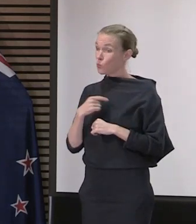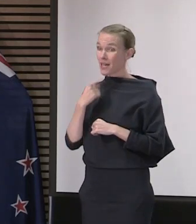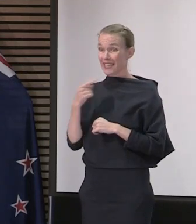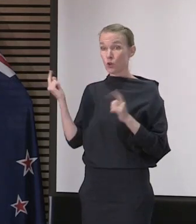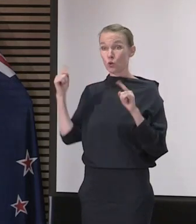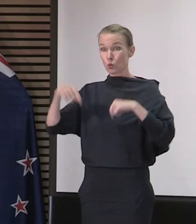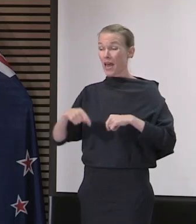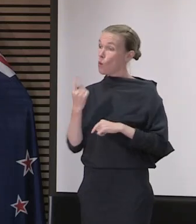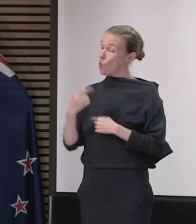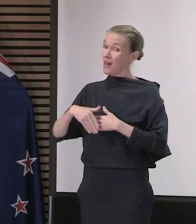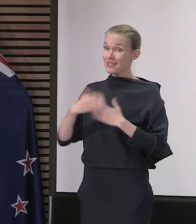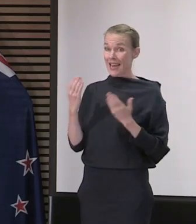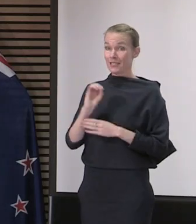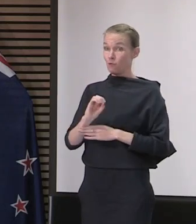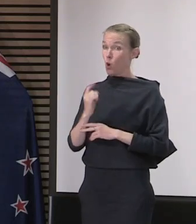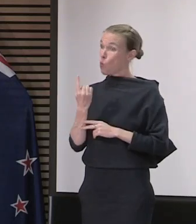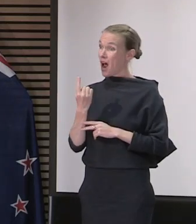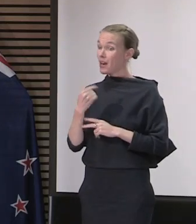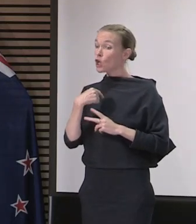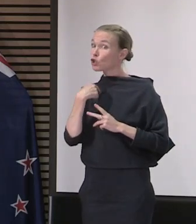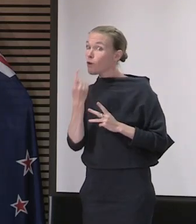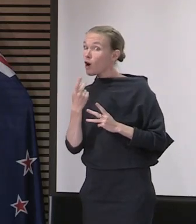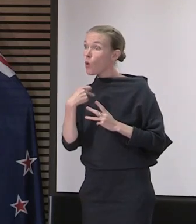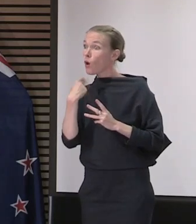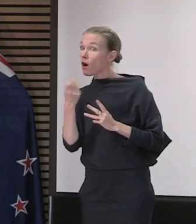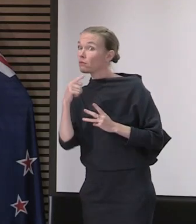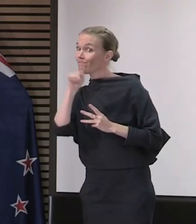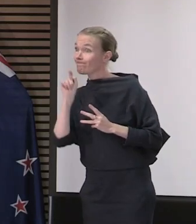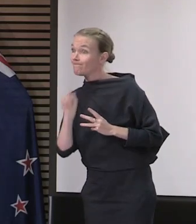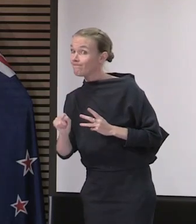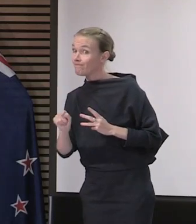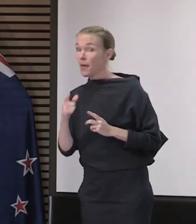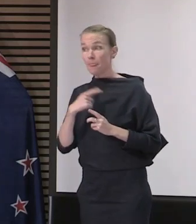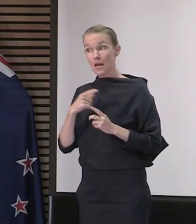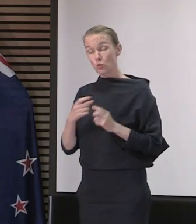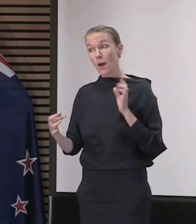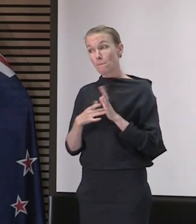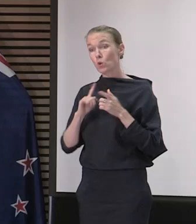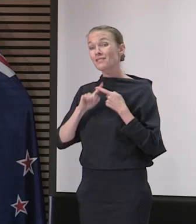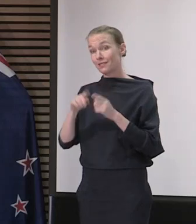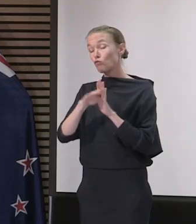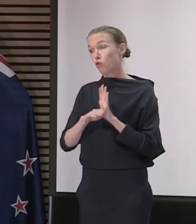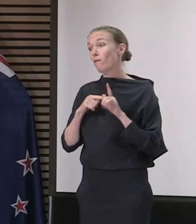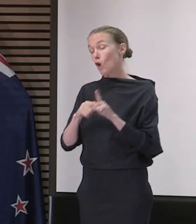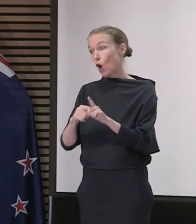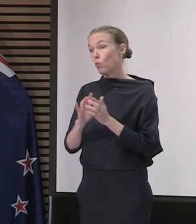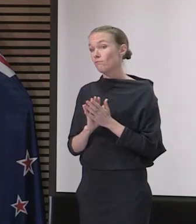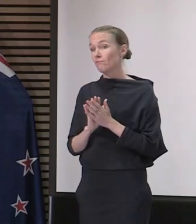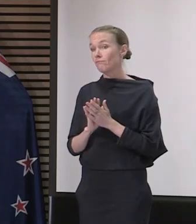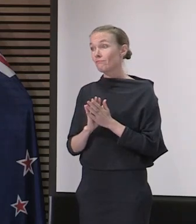emphasised that this is a point in time and it remains very important, very important for us to maintain the